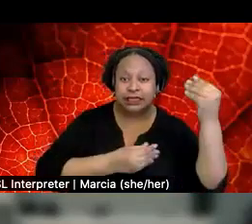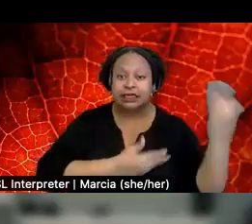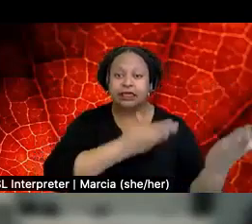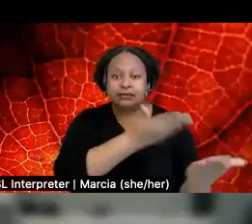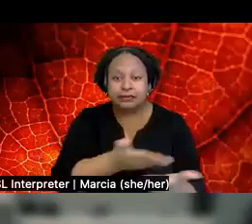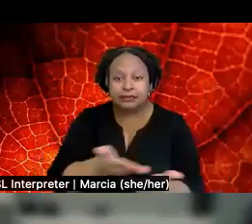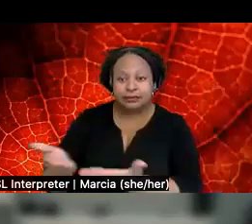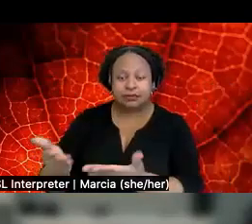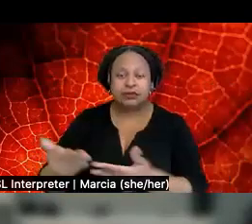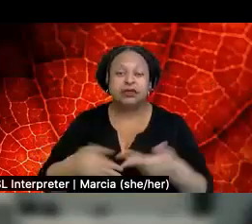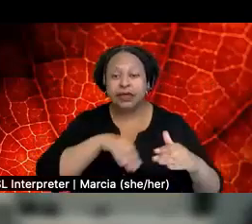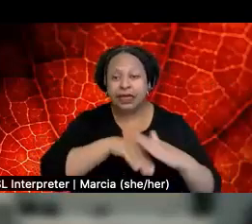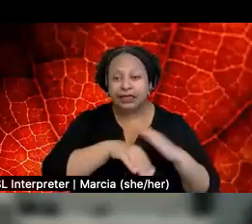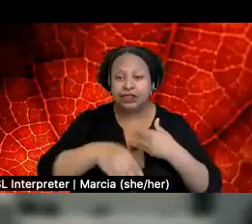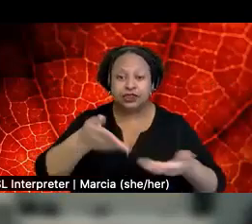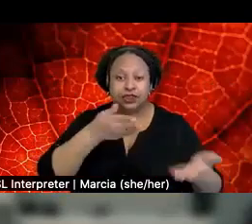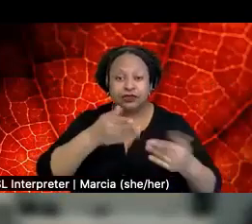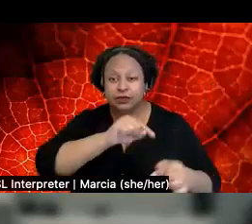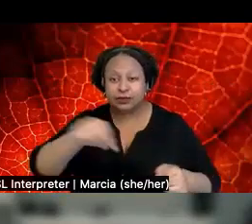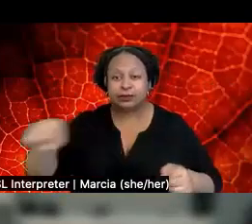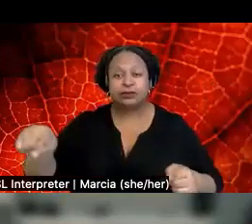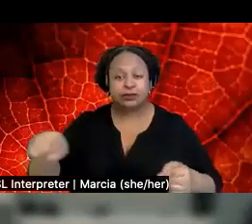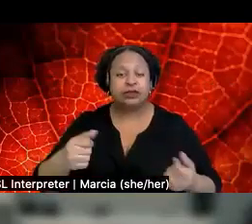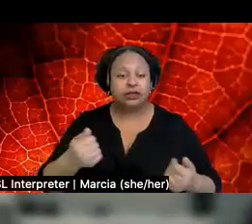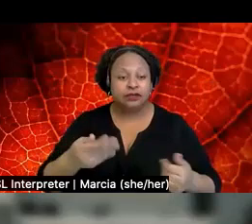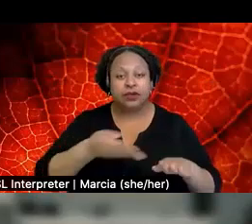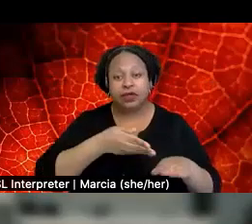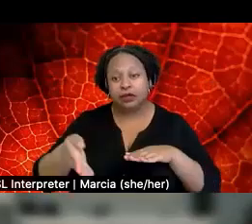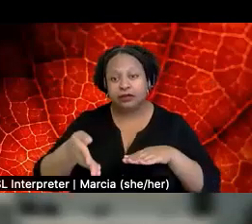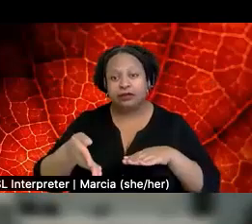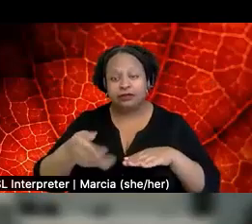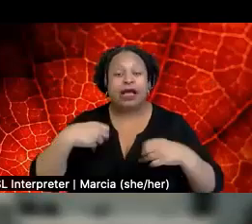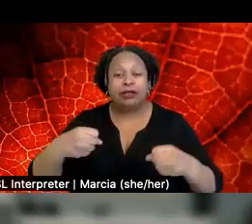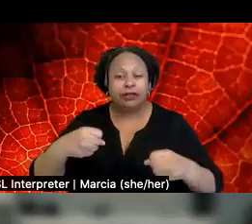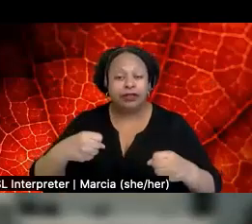services and the number of health profession students who registered accessibility services.